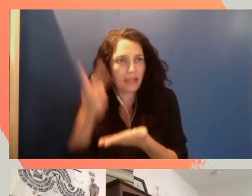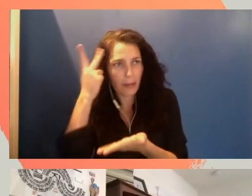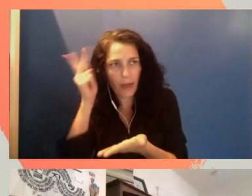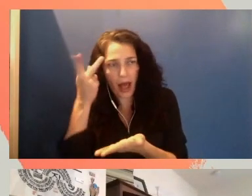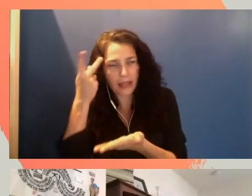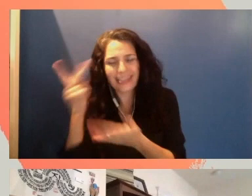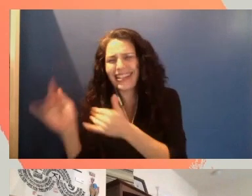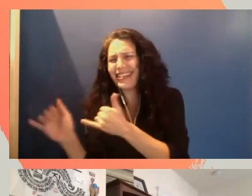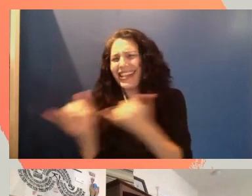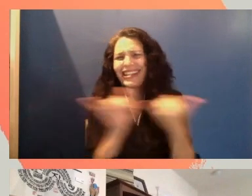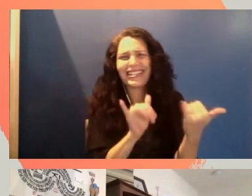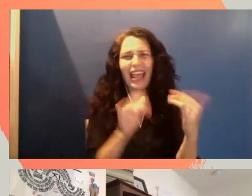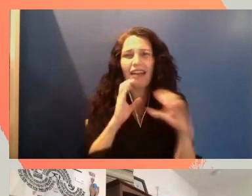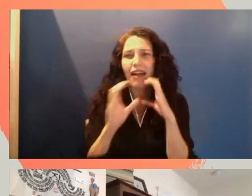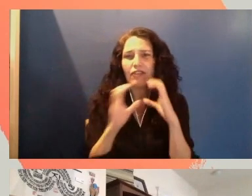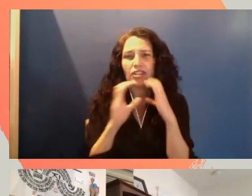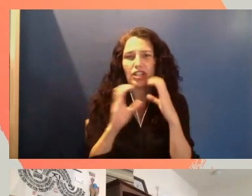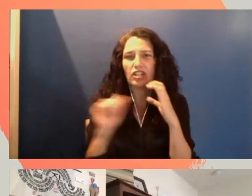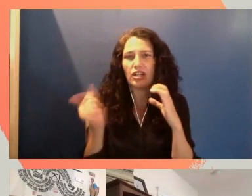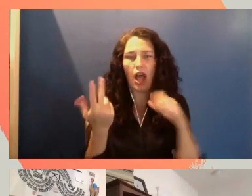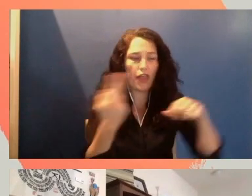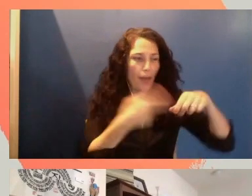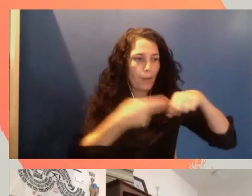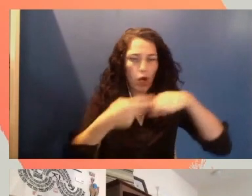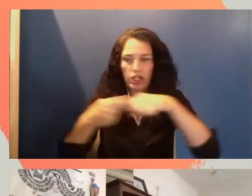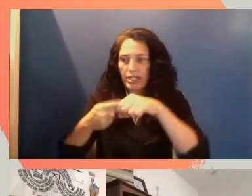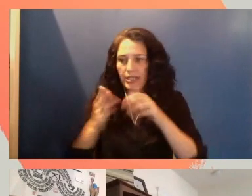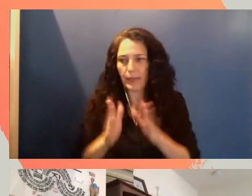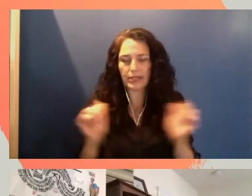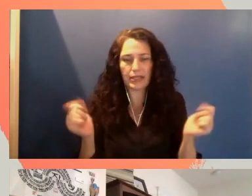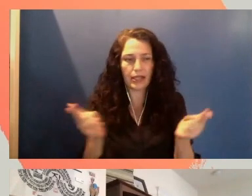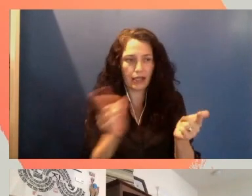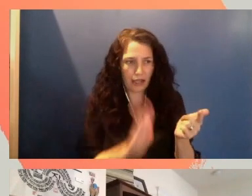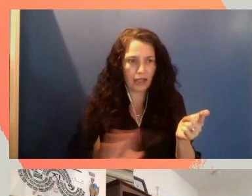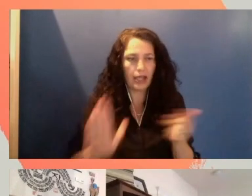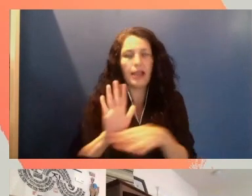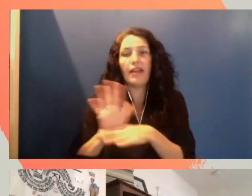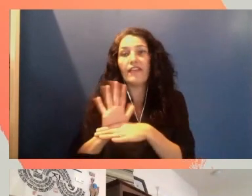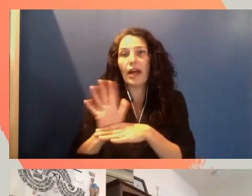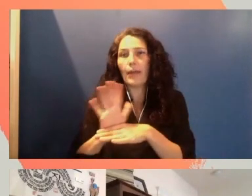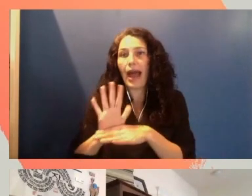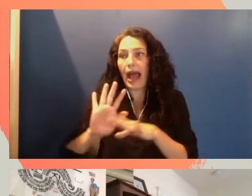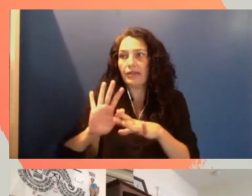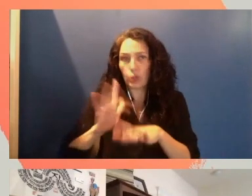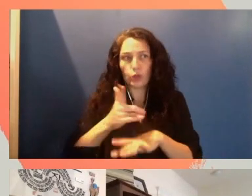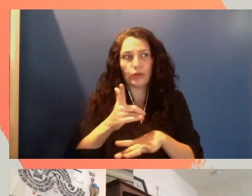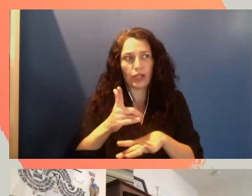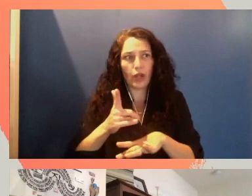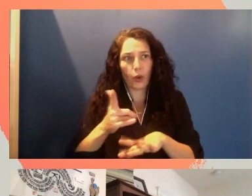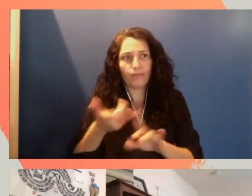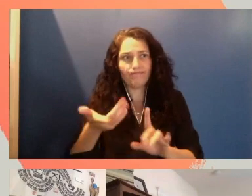that the participants in our film were constantly having to gain their political power, right? And so I just think there's something interesting.